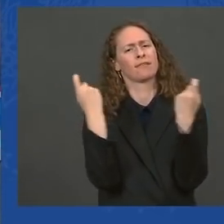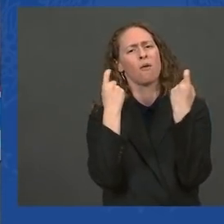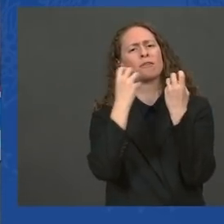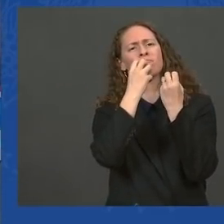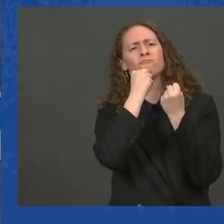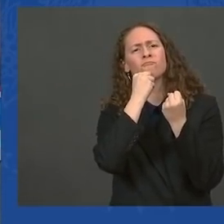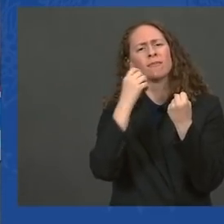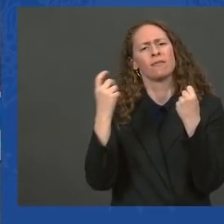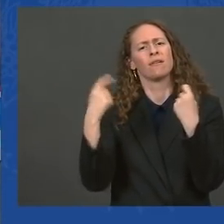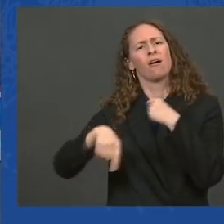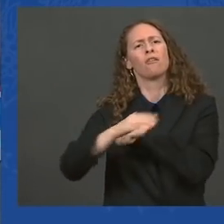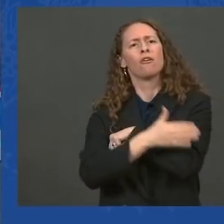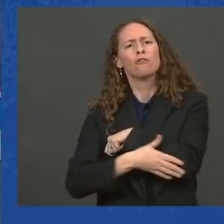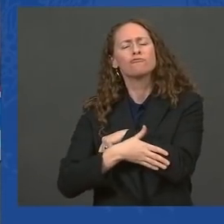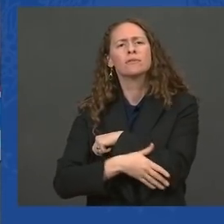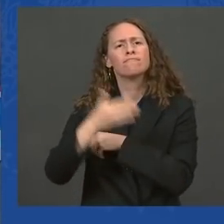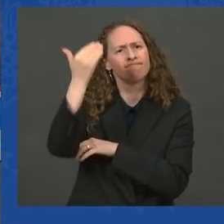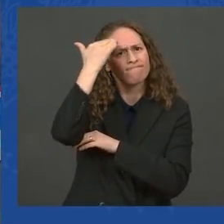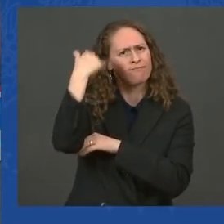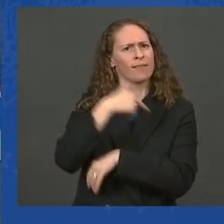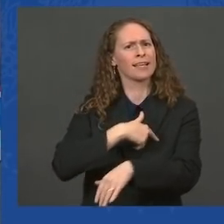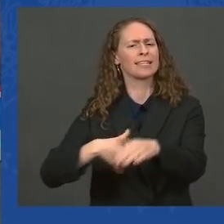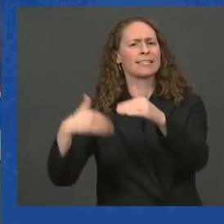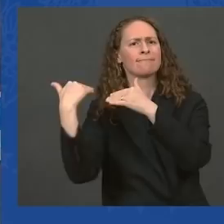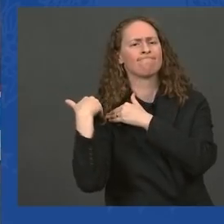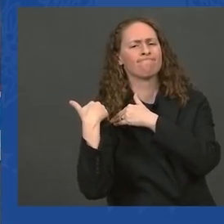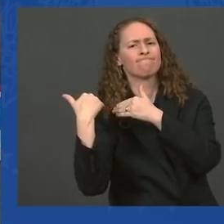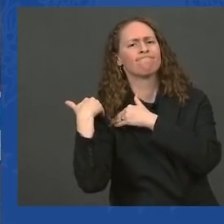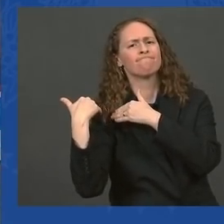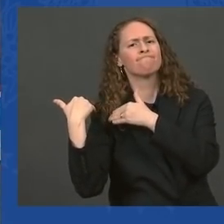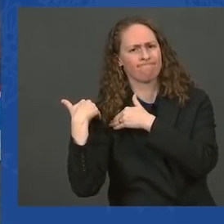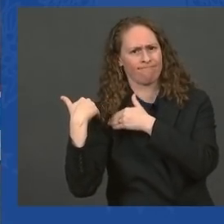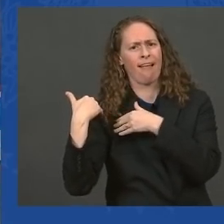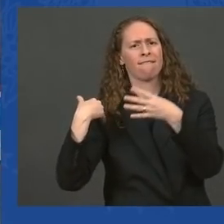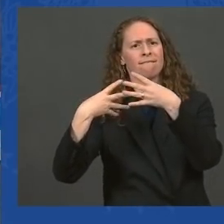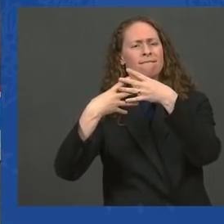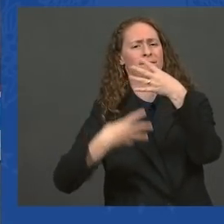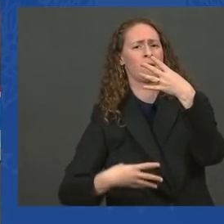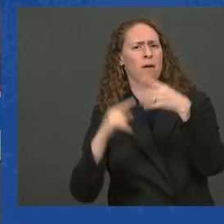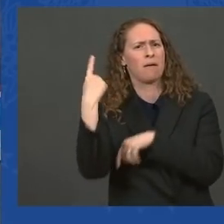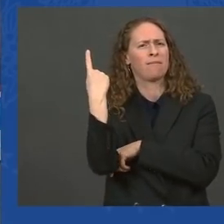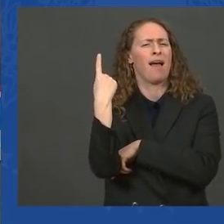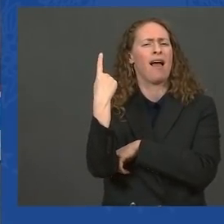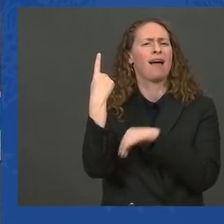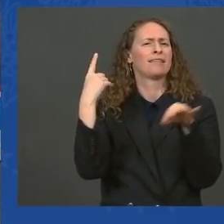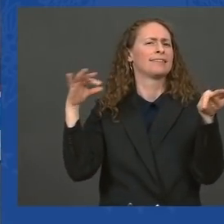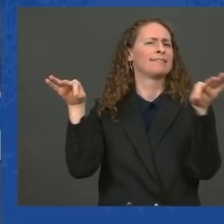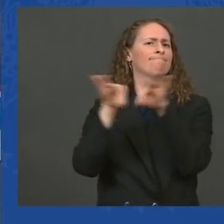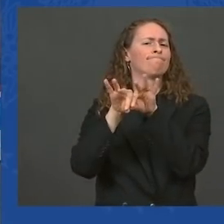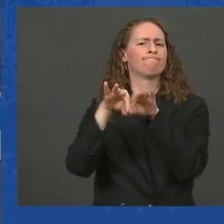and that is prepare those we send into harm's way, care for their families when they're gone, and care for them and their families when they're home.